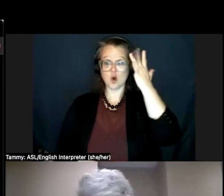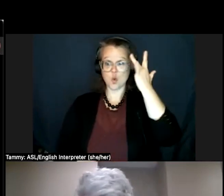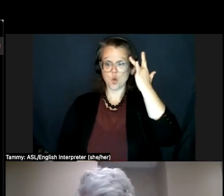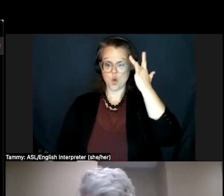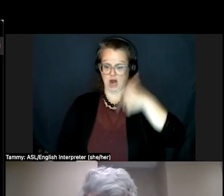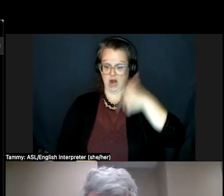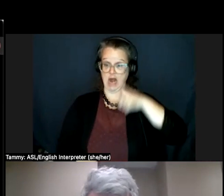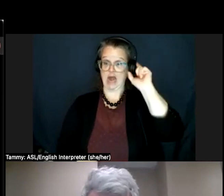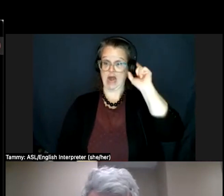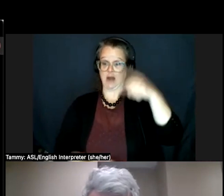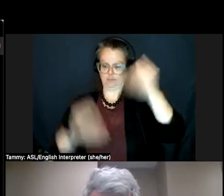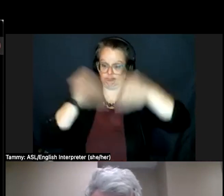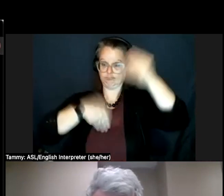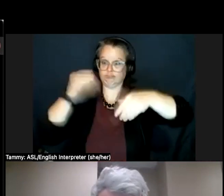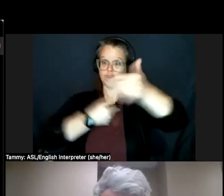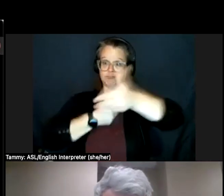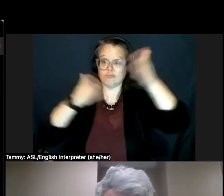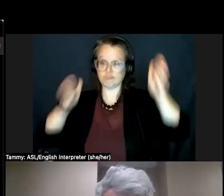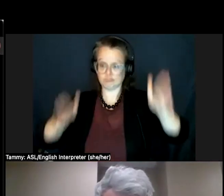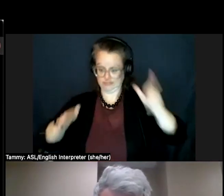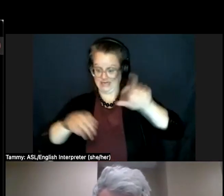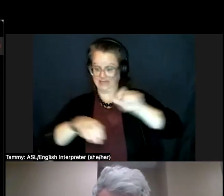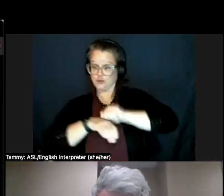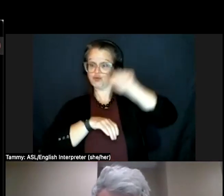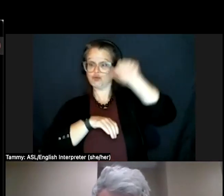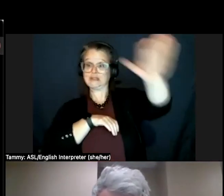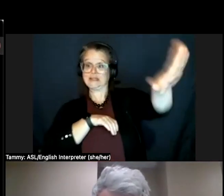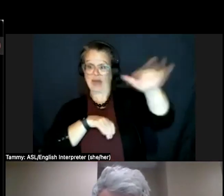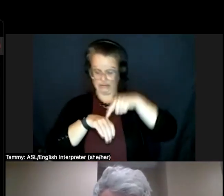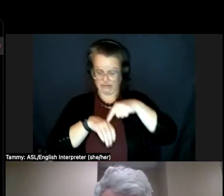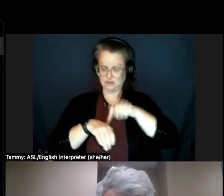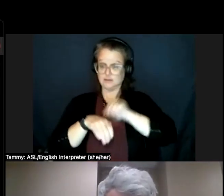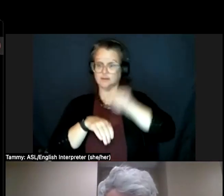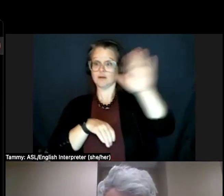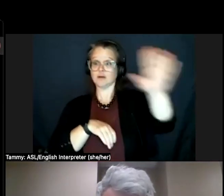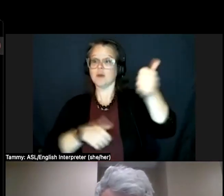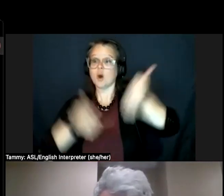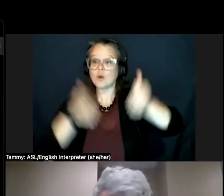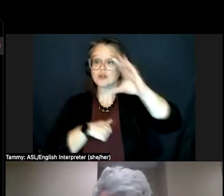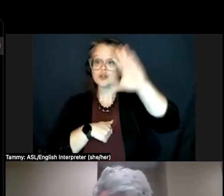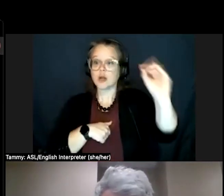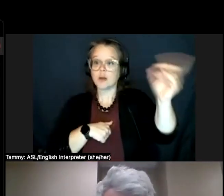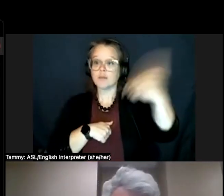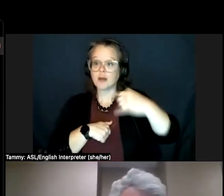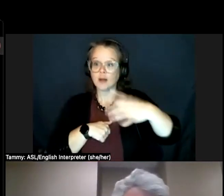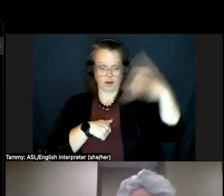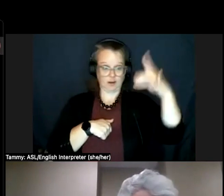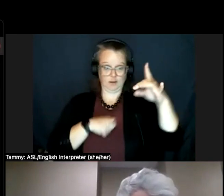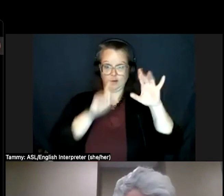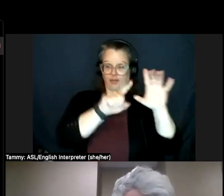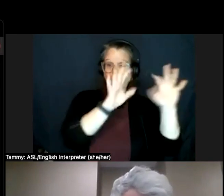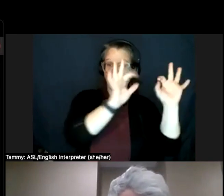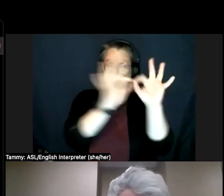living in an apartment, it will put the rate of a department charge against it. If there's a PO box,